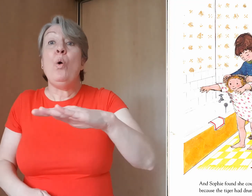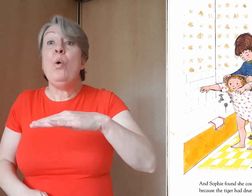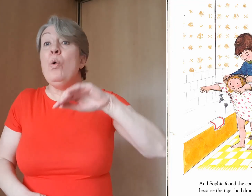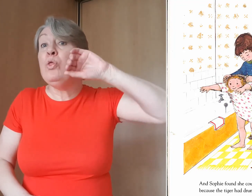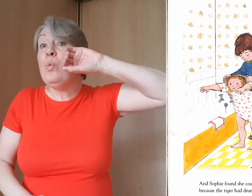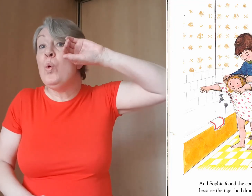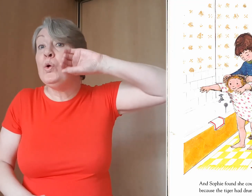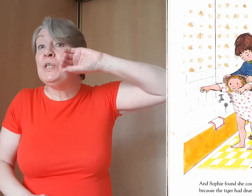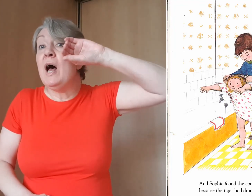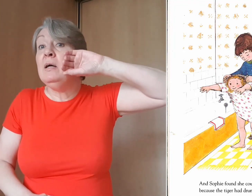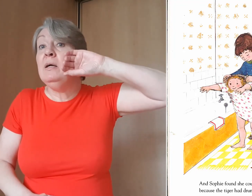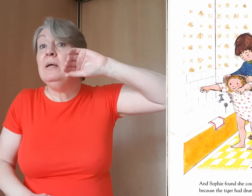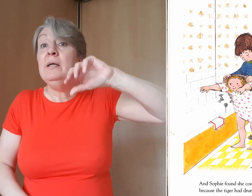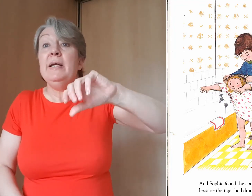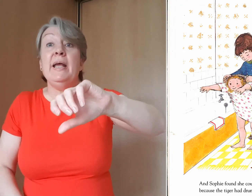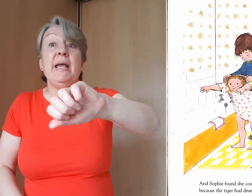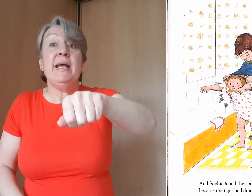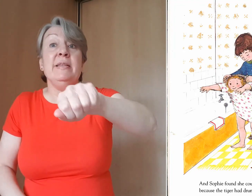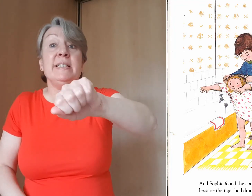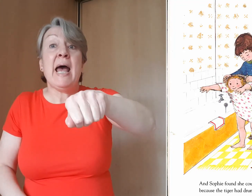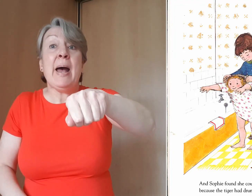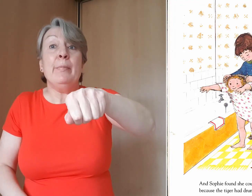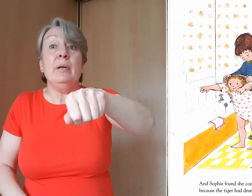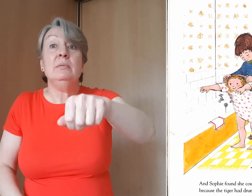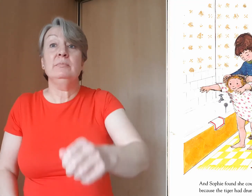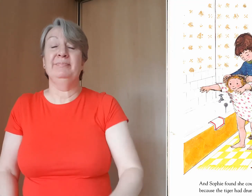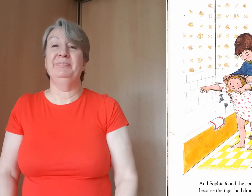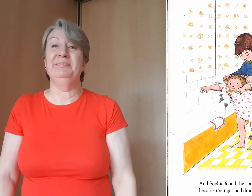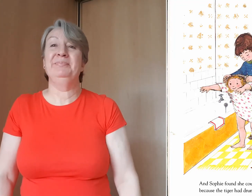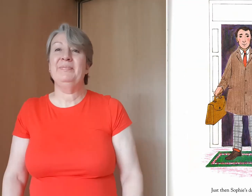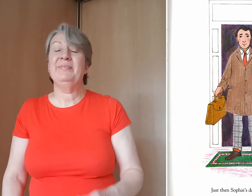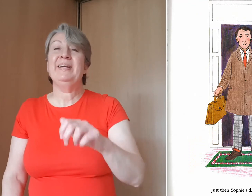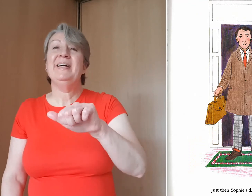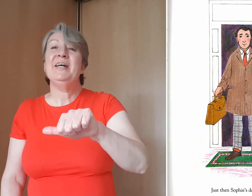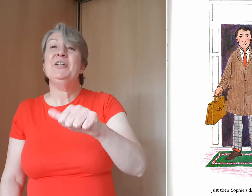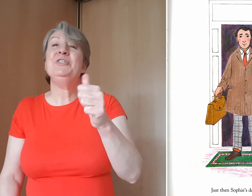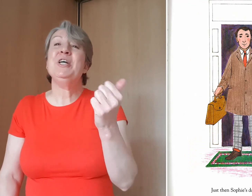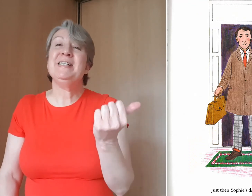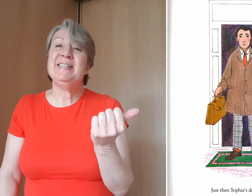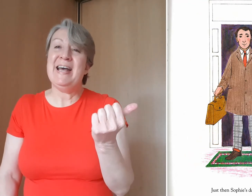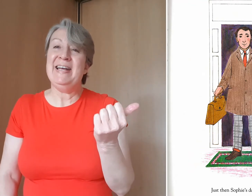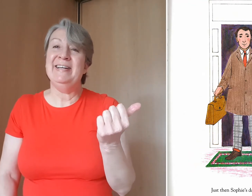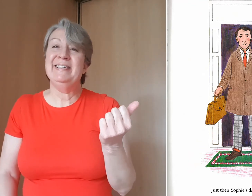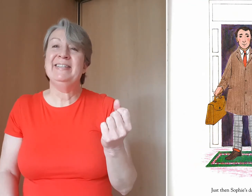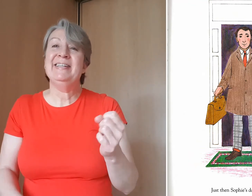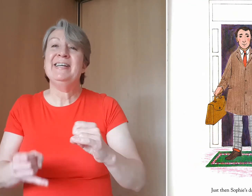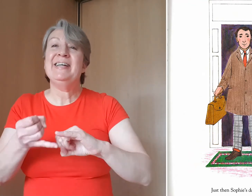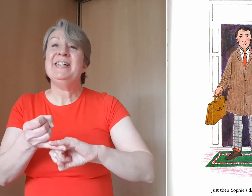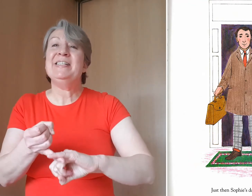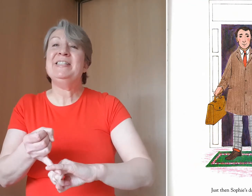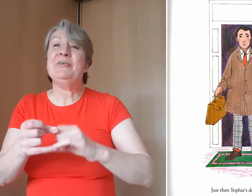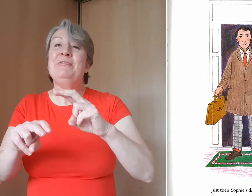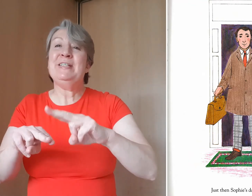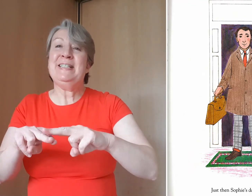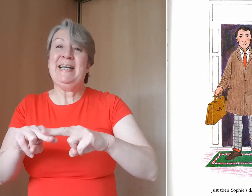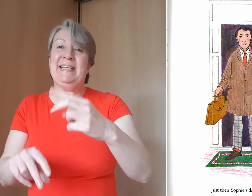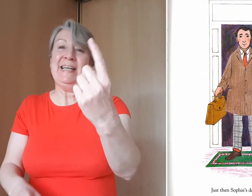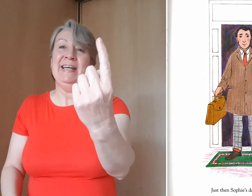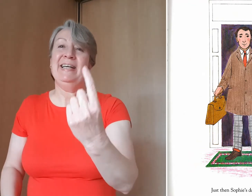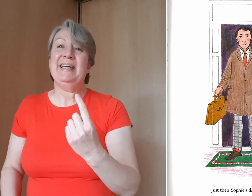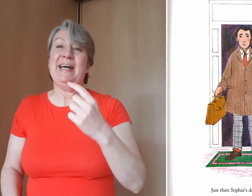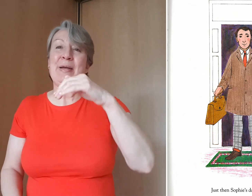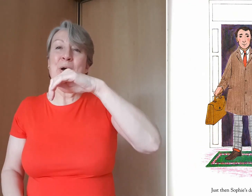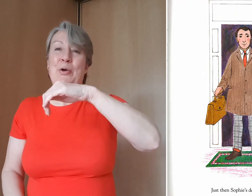all the water in the tap! Just then Sophie's daddy came home